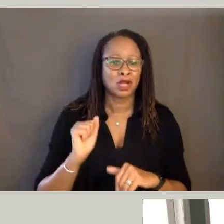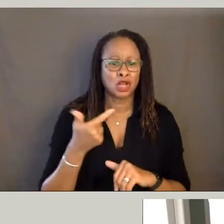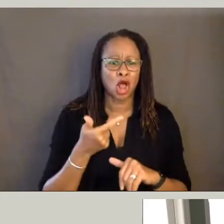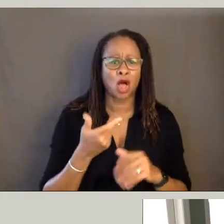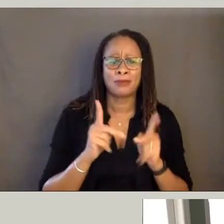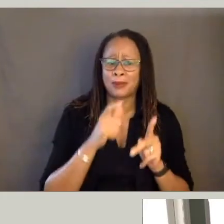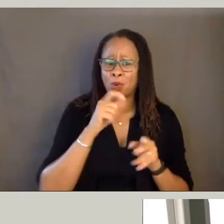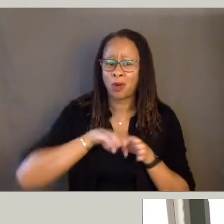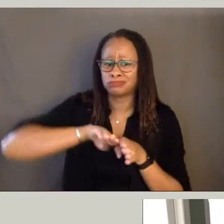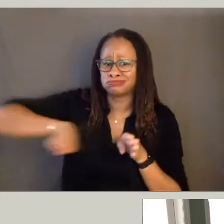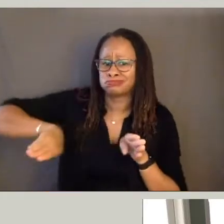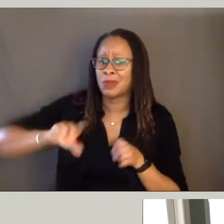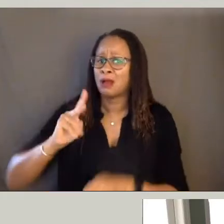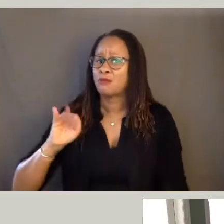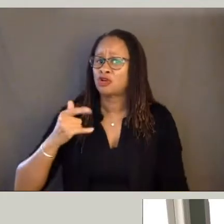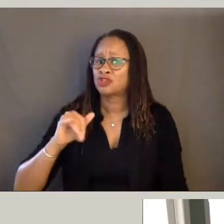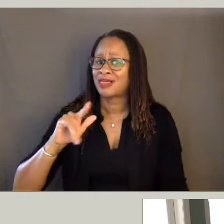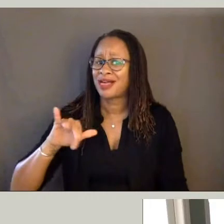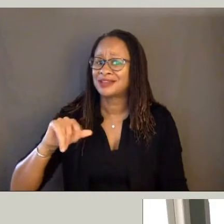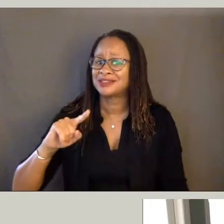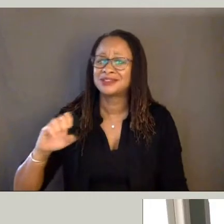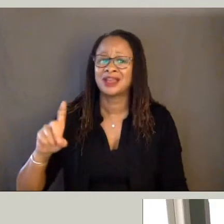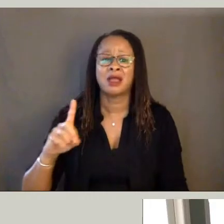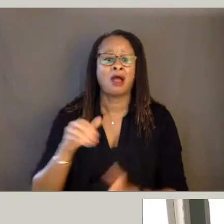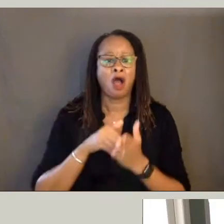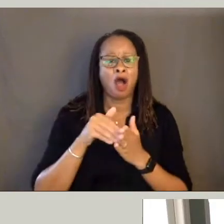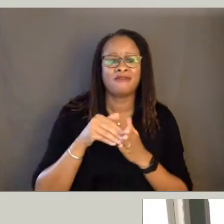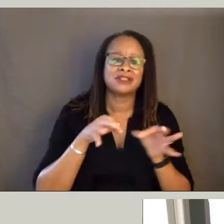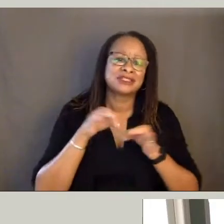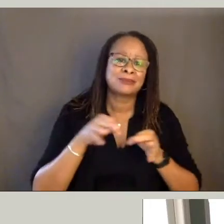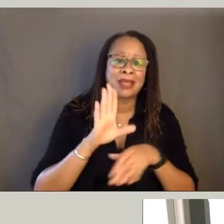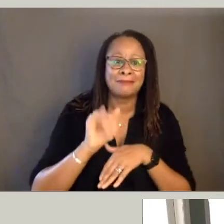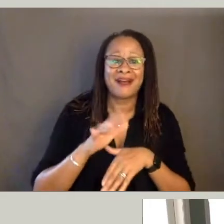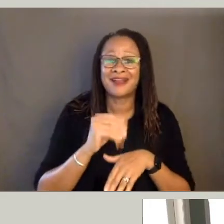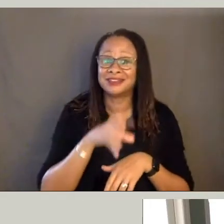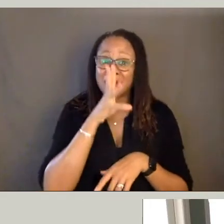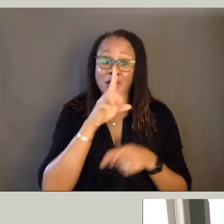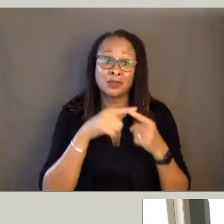are so often explained by and talked about by experts.